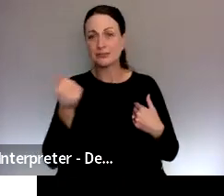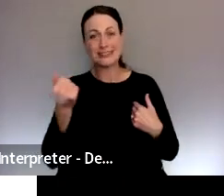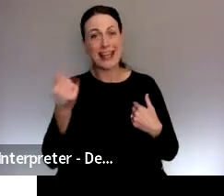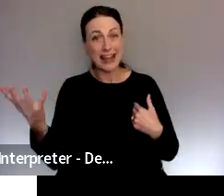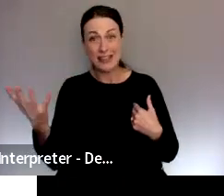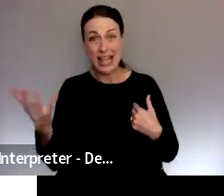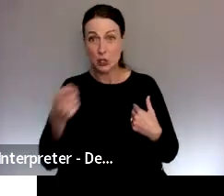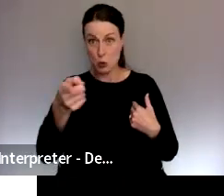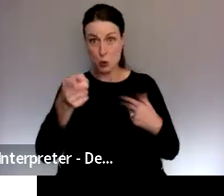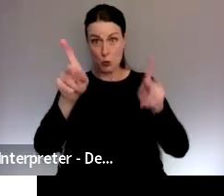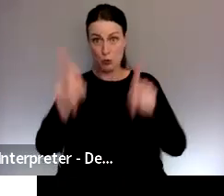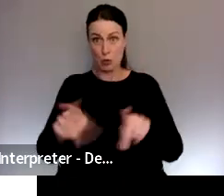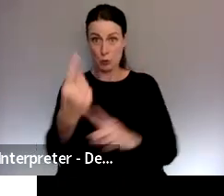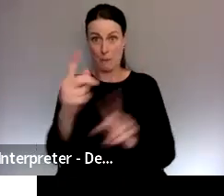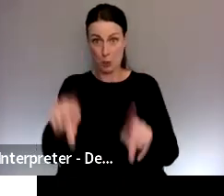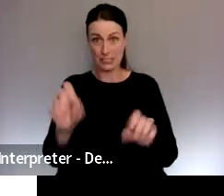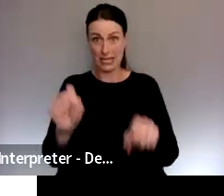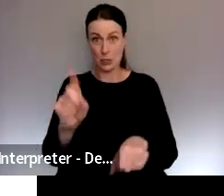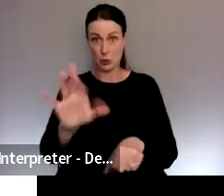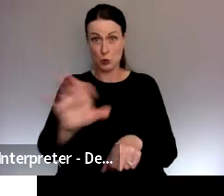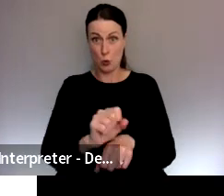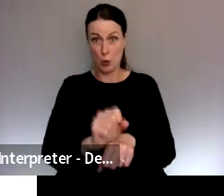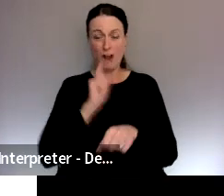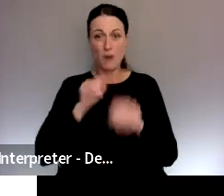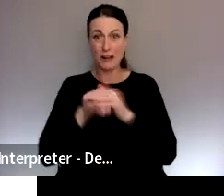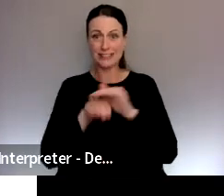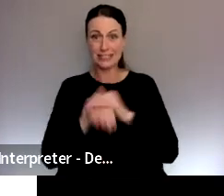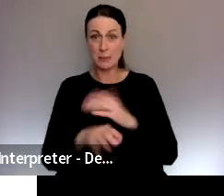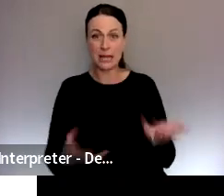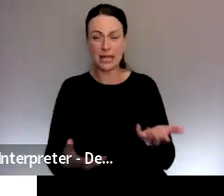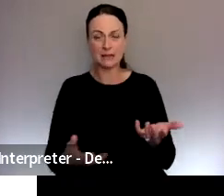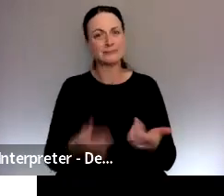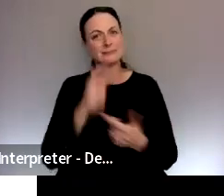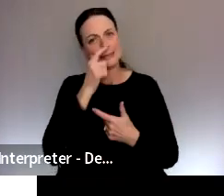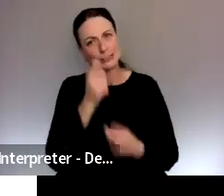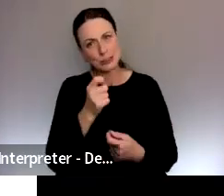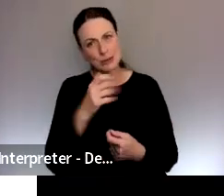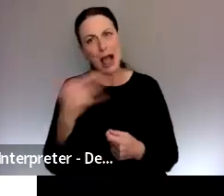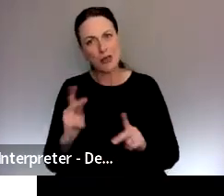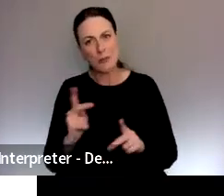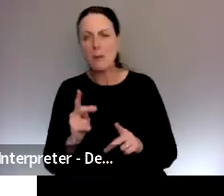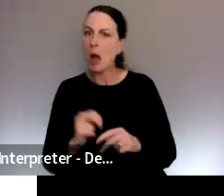that you can start doing personally in your work for accessibility, it's interesting how other people